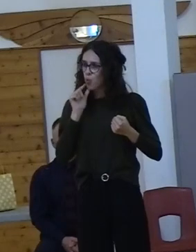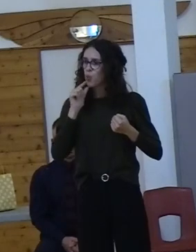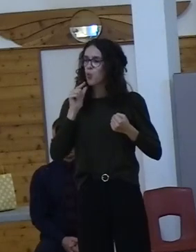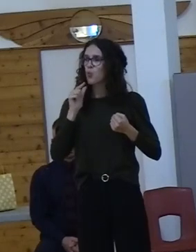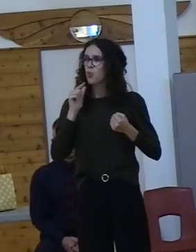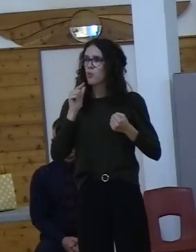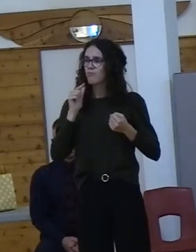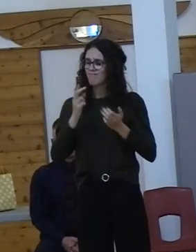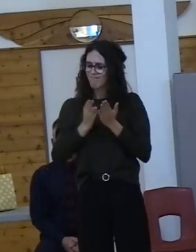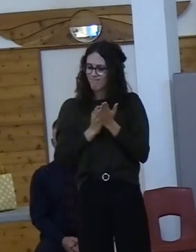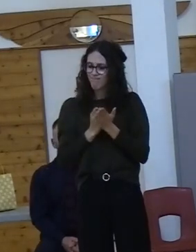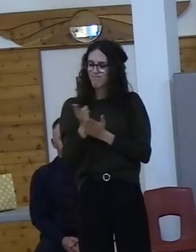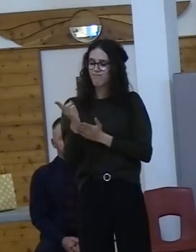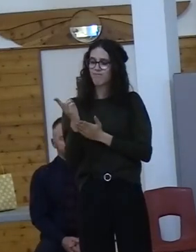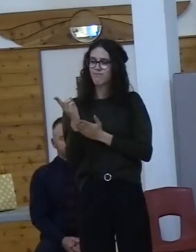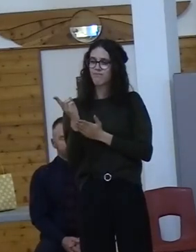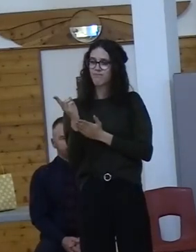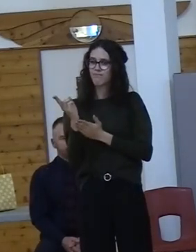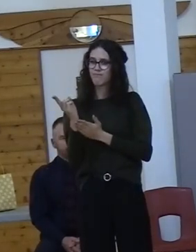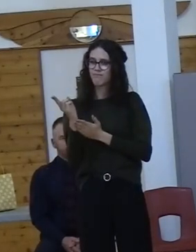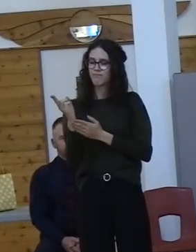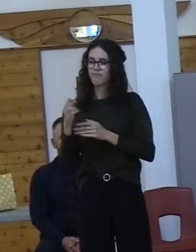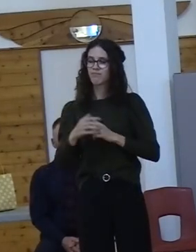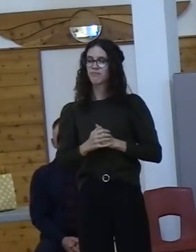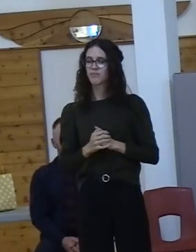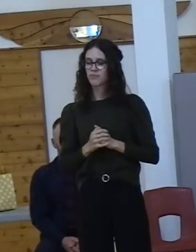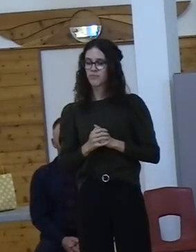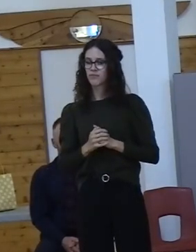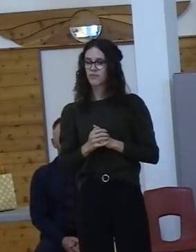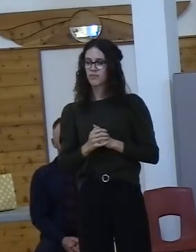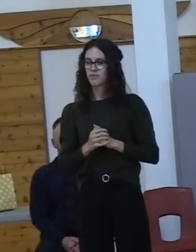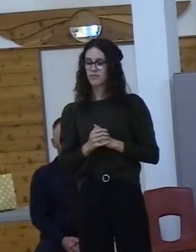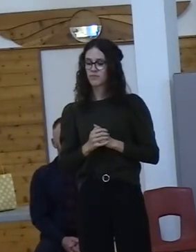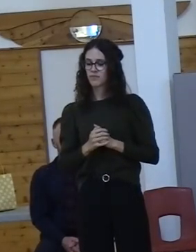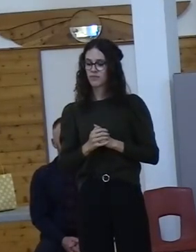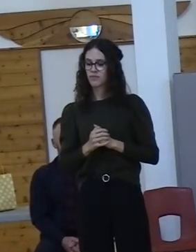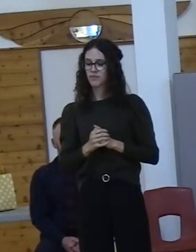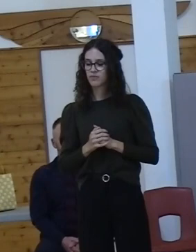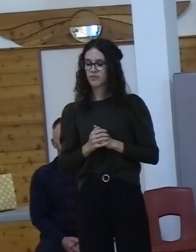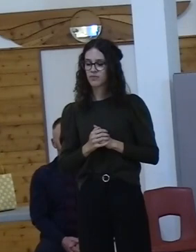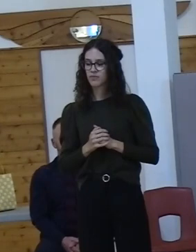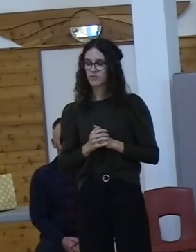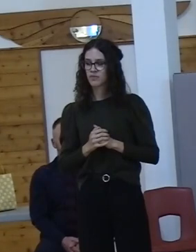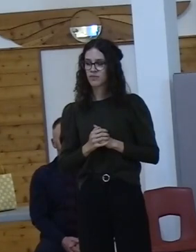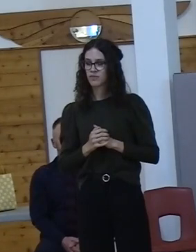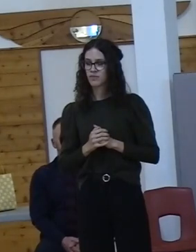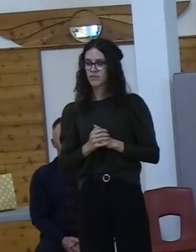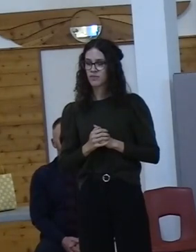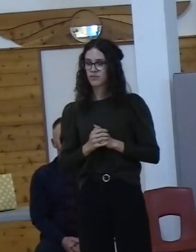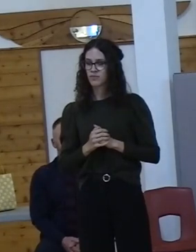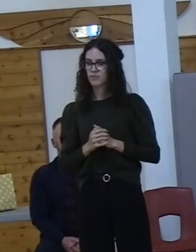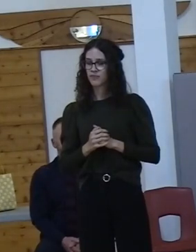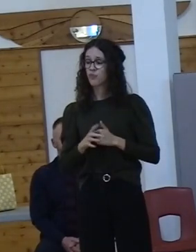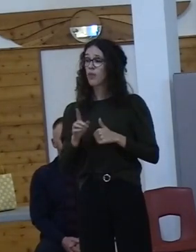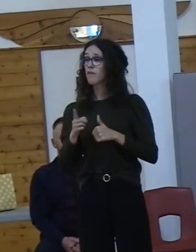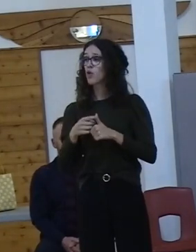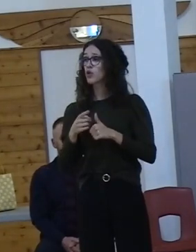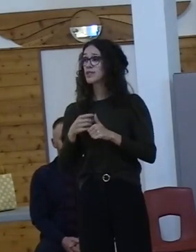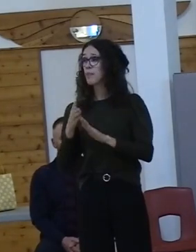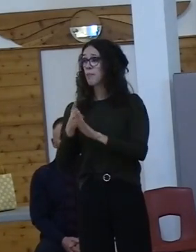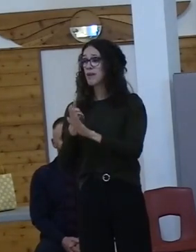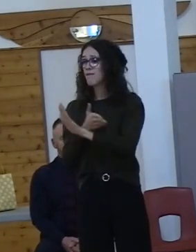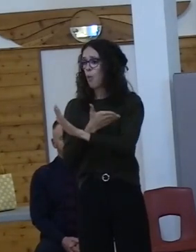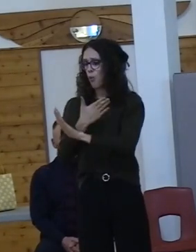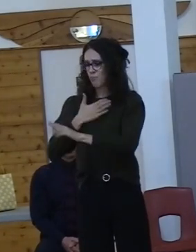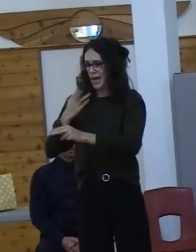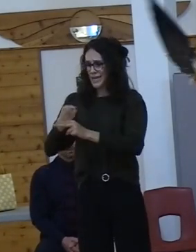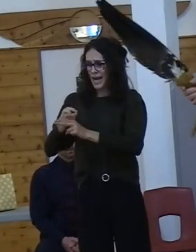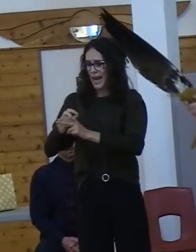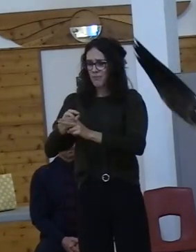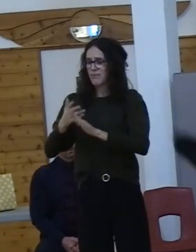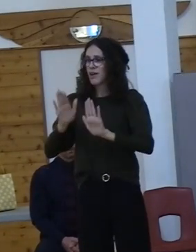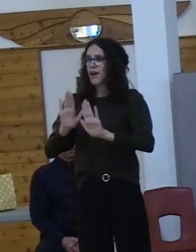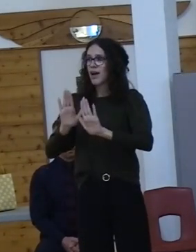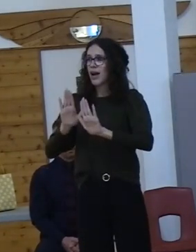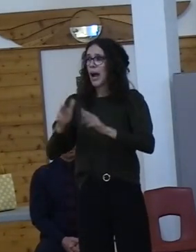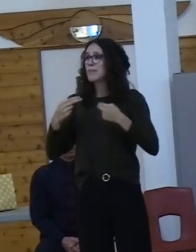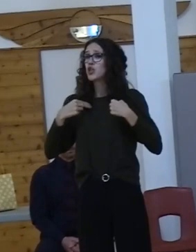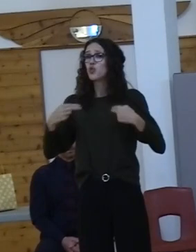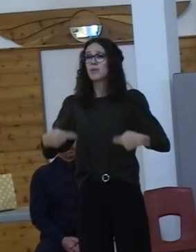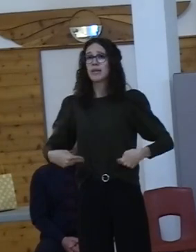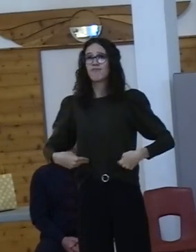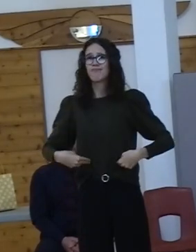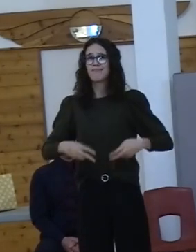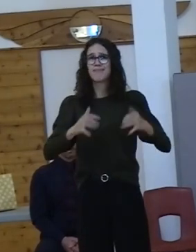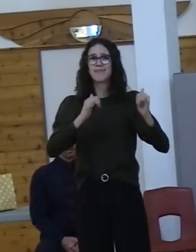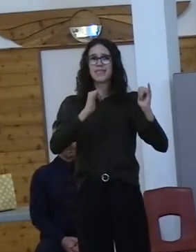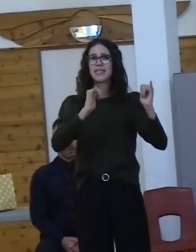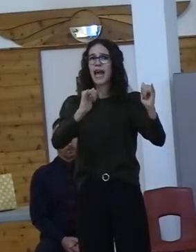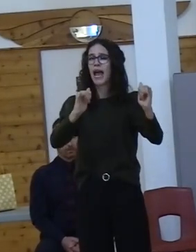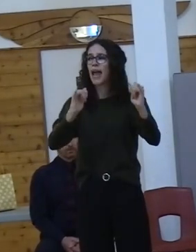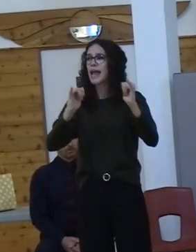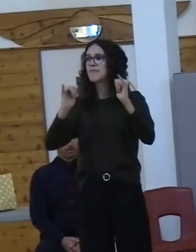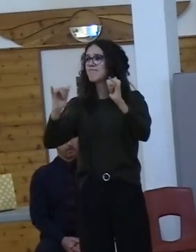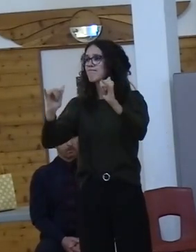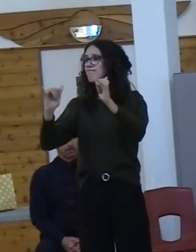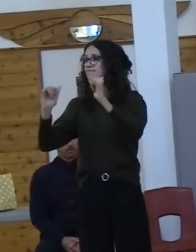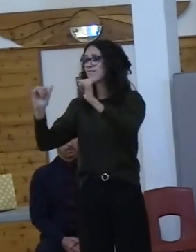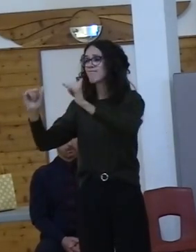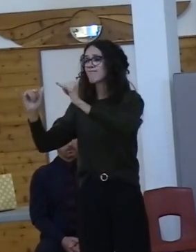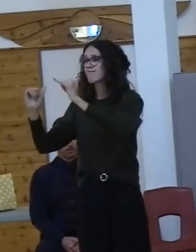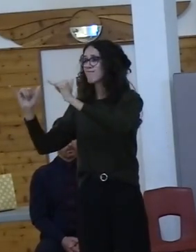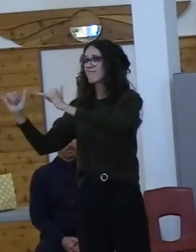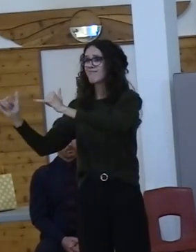First and foremost, before the names that I walk with, I'm a human being, the same as all of you, the same as all of humanity.